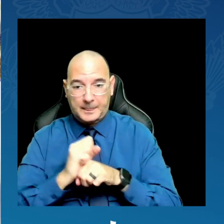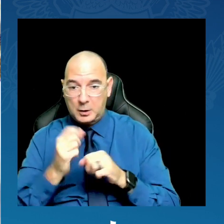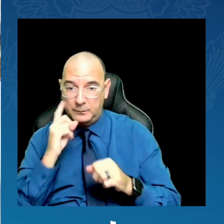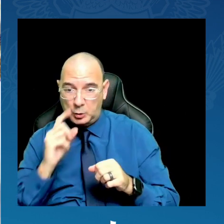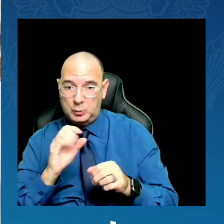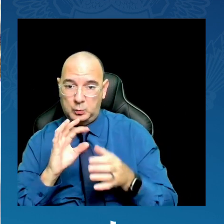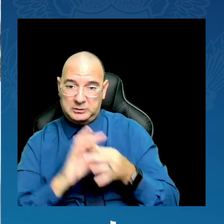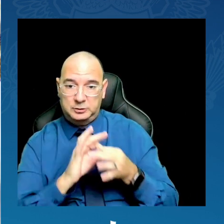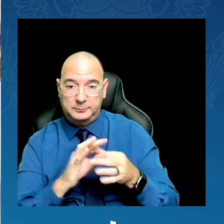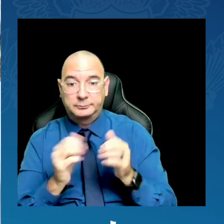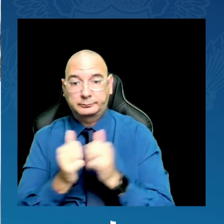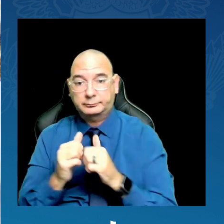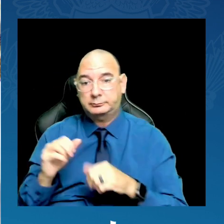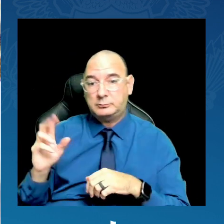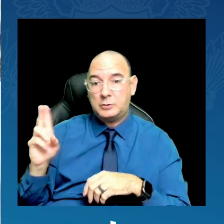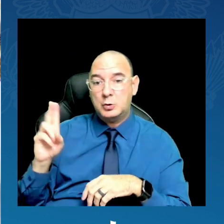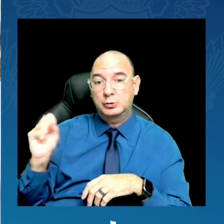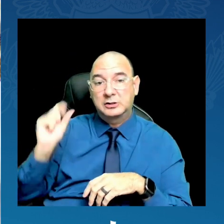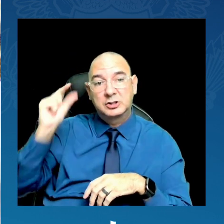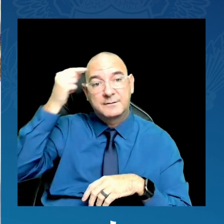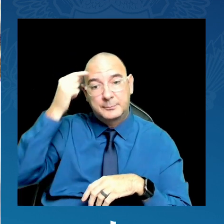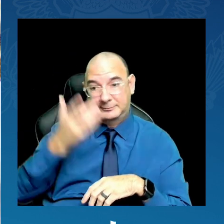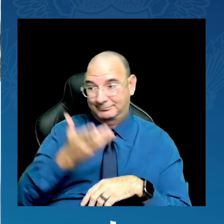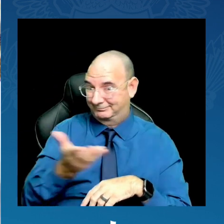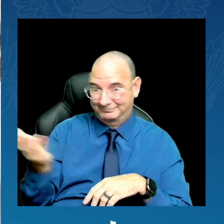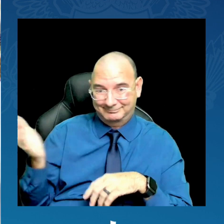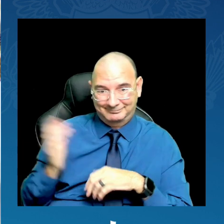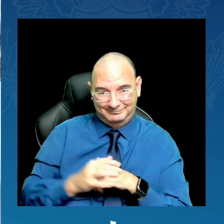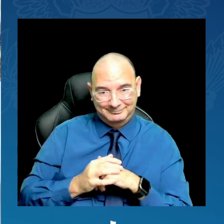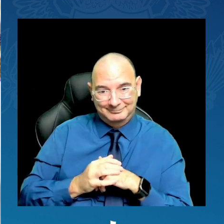So my final request is that council members